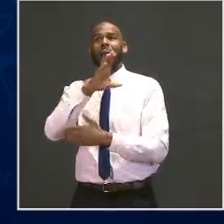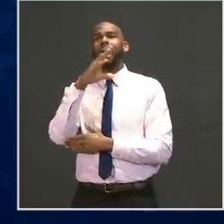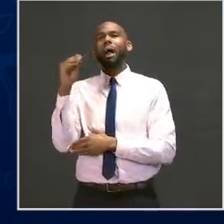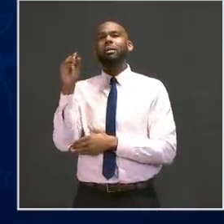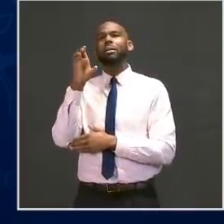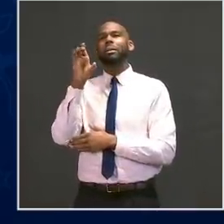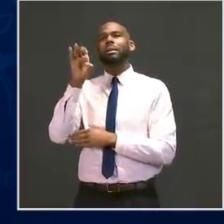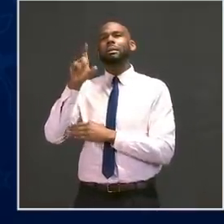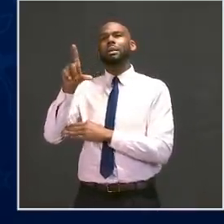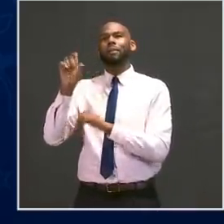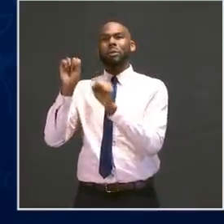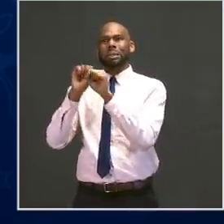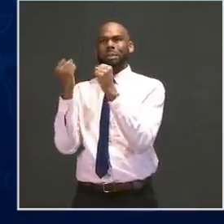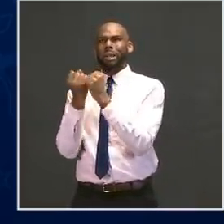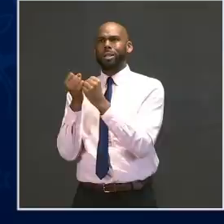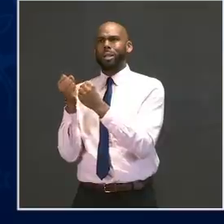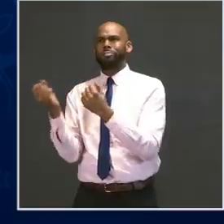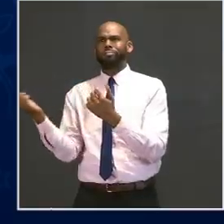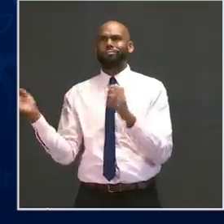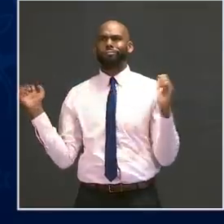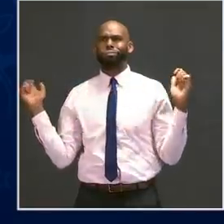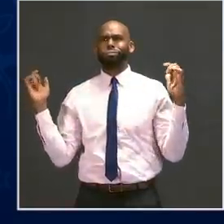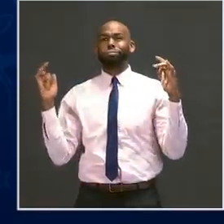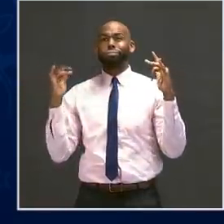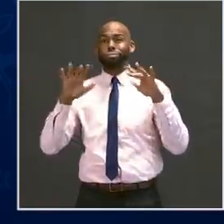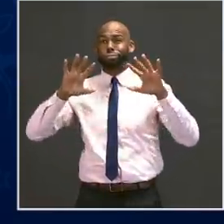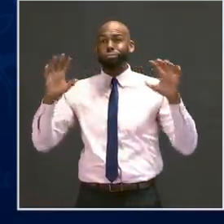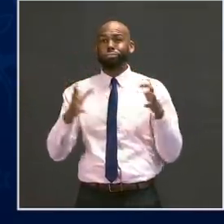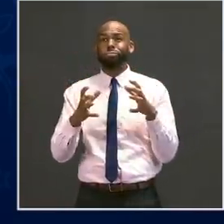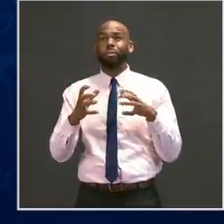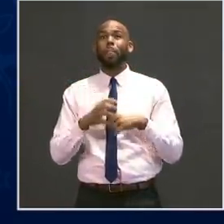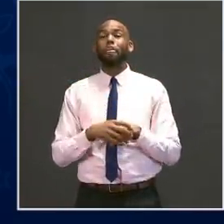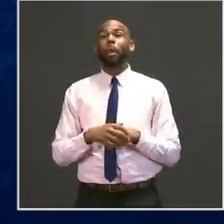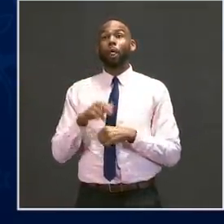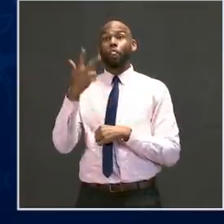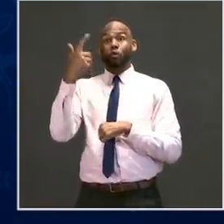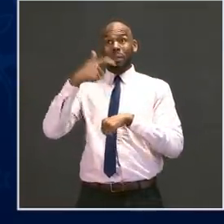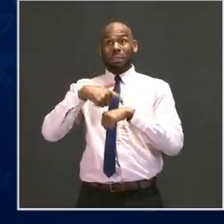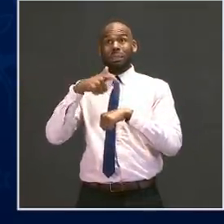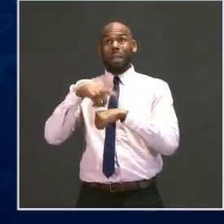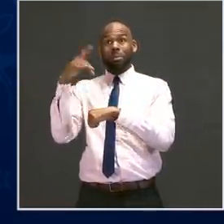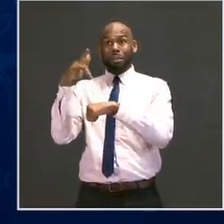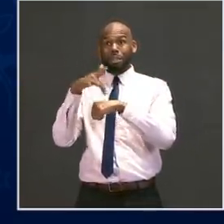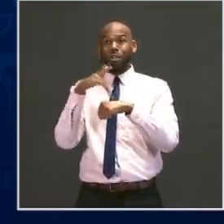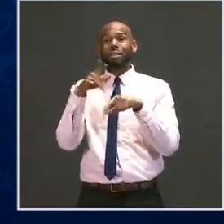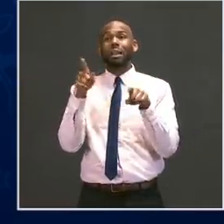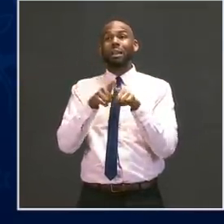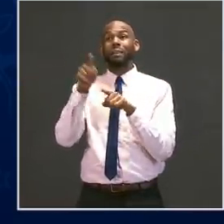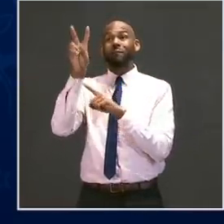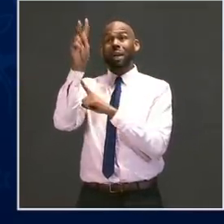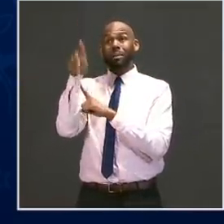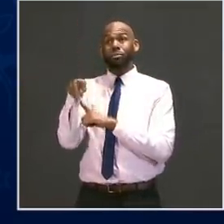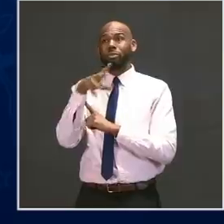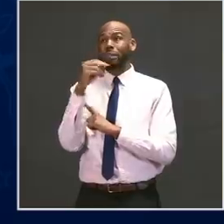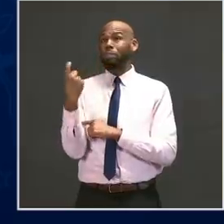President Biden led the U.S. delegation to the conference three times as Vice President, and most recently participated in the 2019 forum.